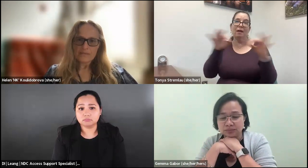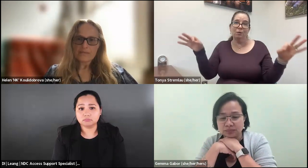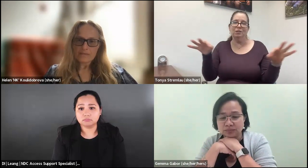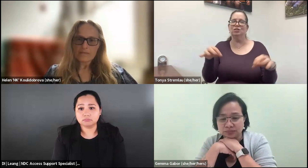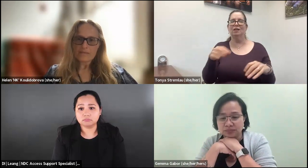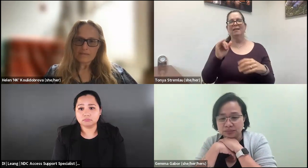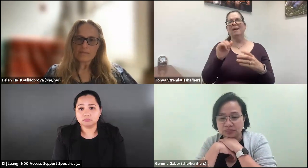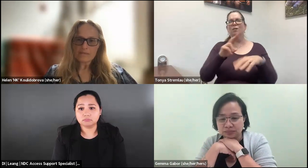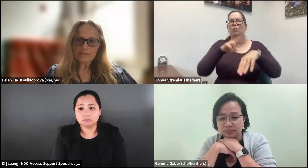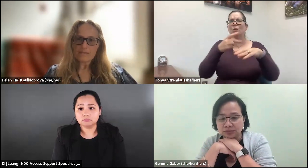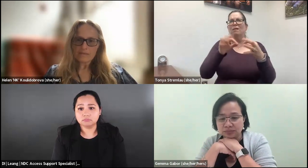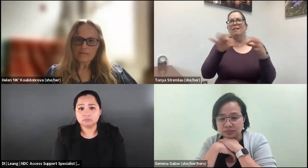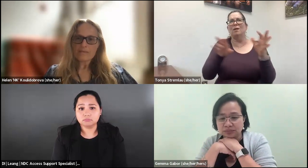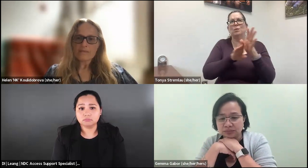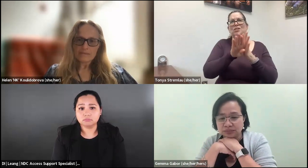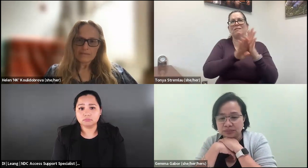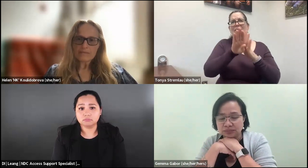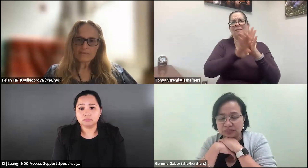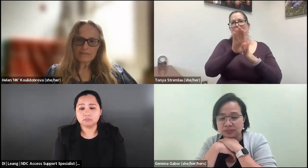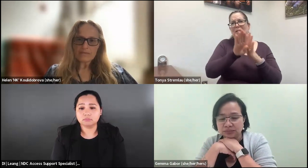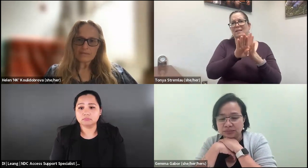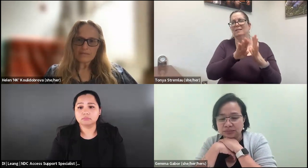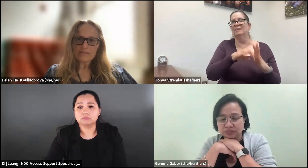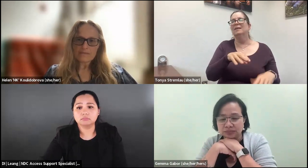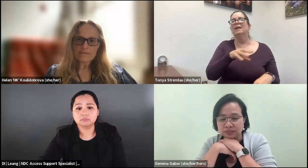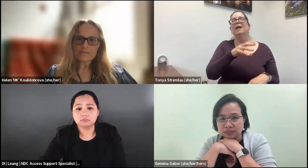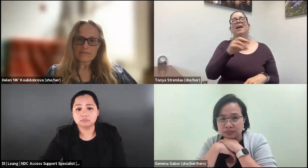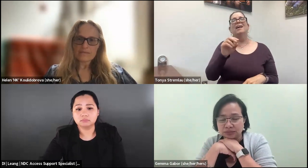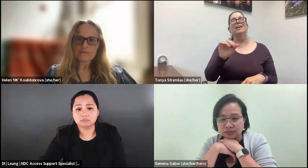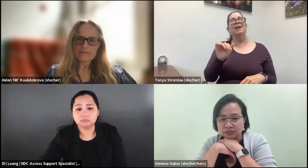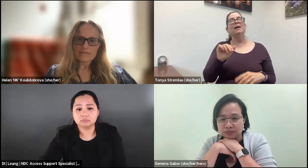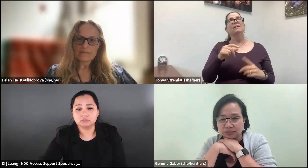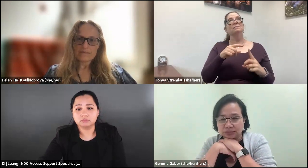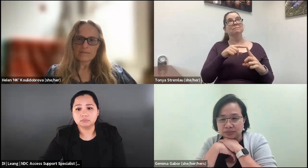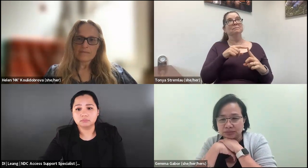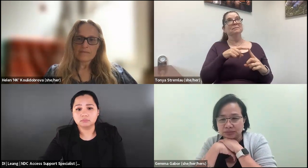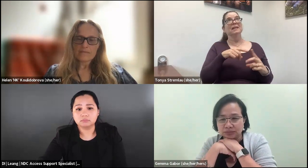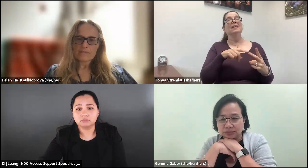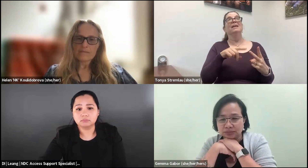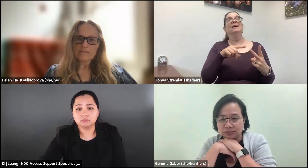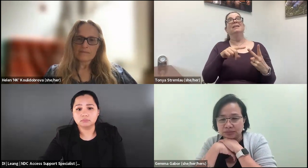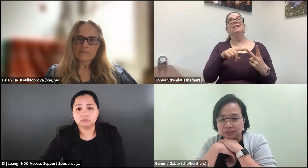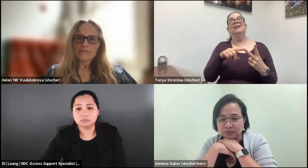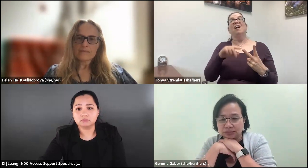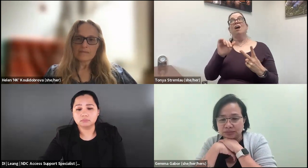so that they have full access to language and to the education that they're receiving. And that aids in their development.